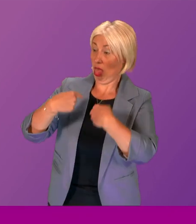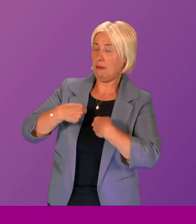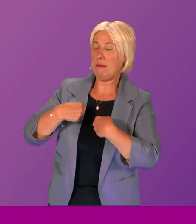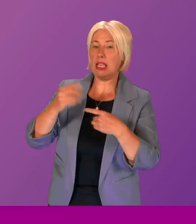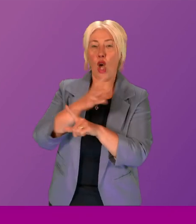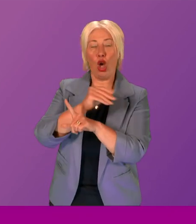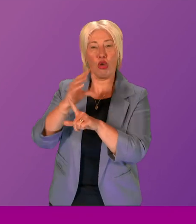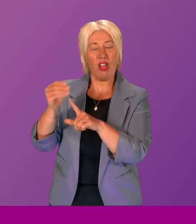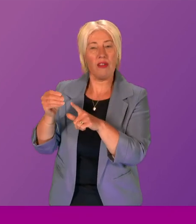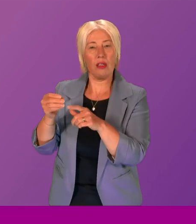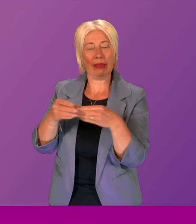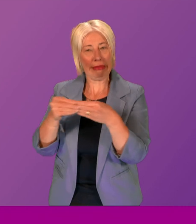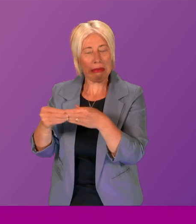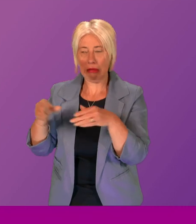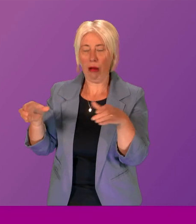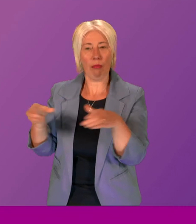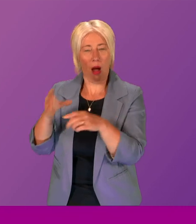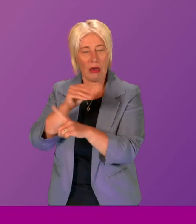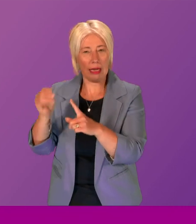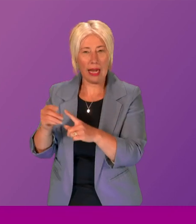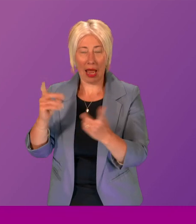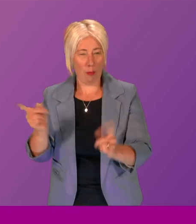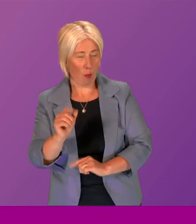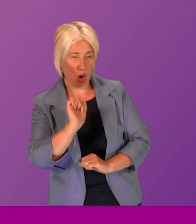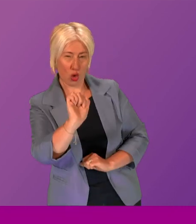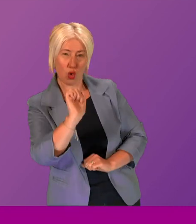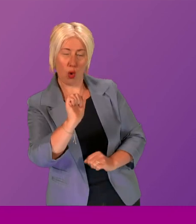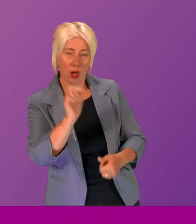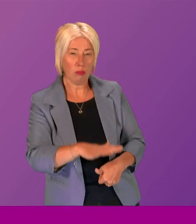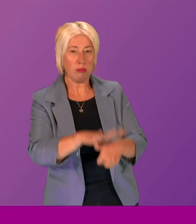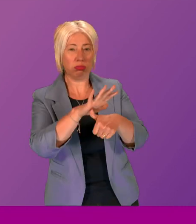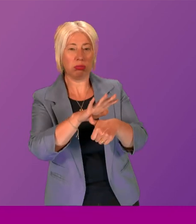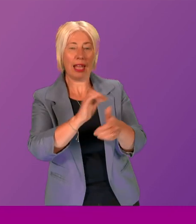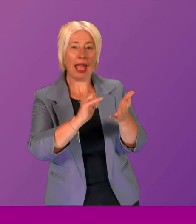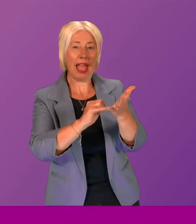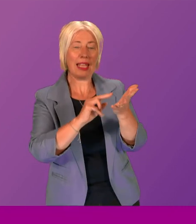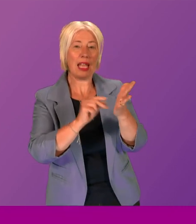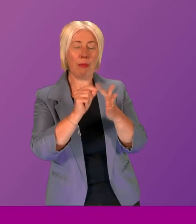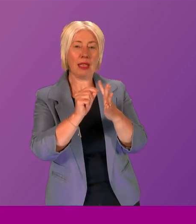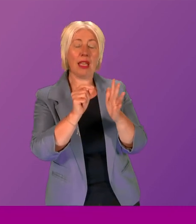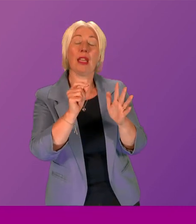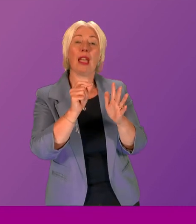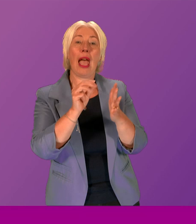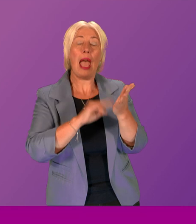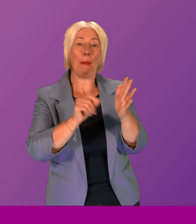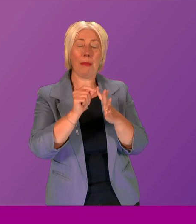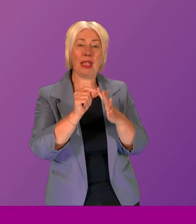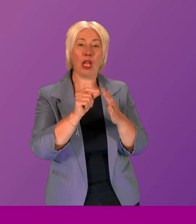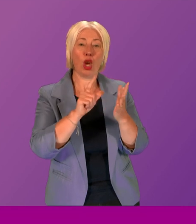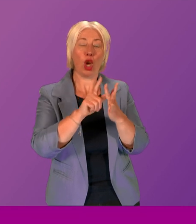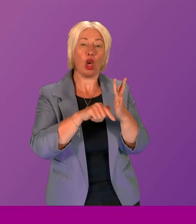Conservative Party. What does he say to one of his most senior SNP MPs, Joanna Cherry KC? She said: